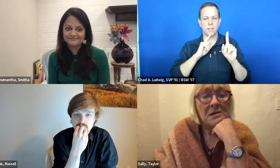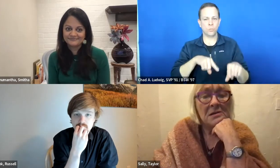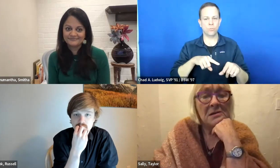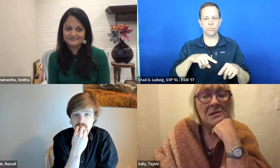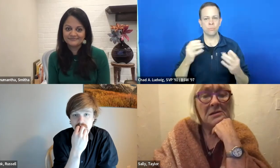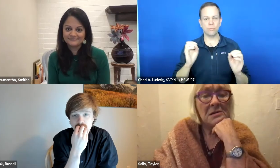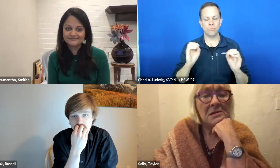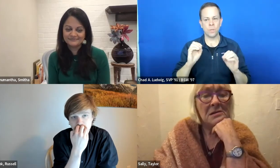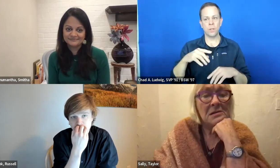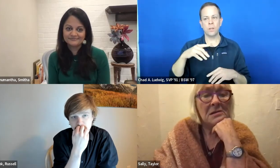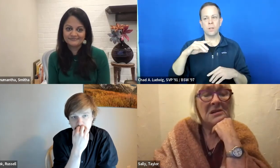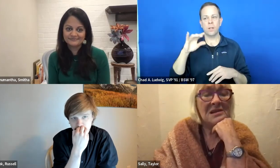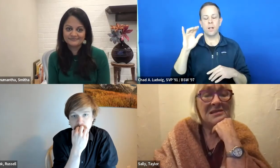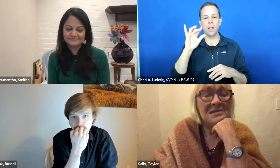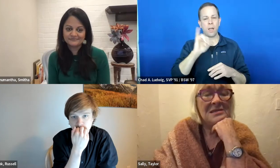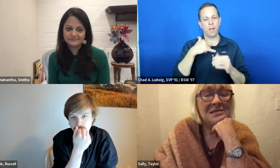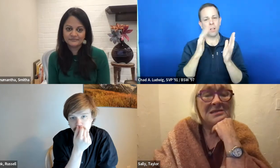Absolutely. There's no easy answer...